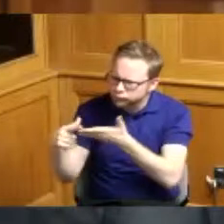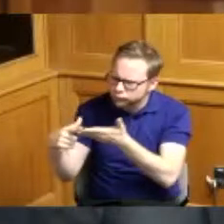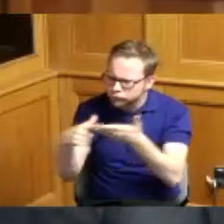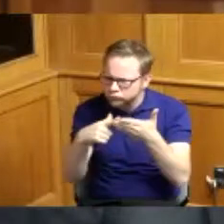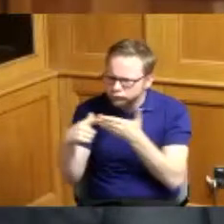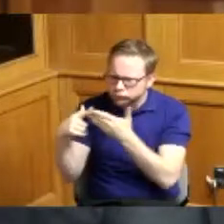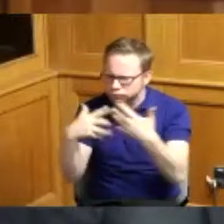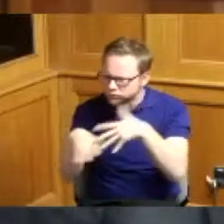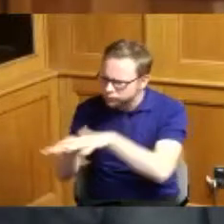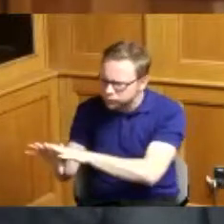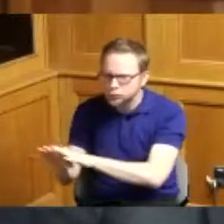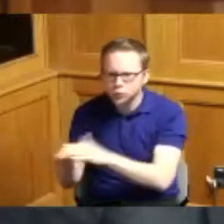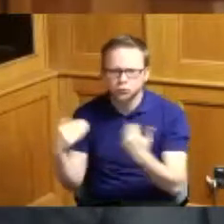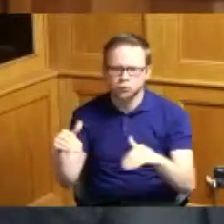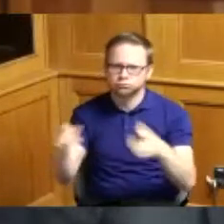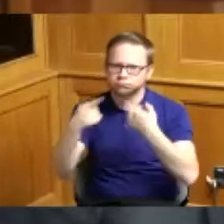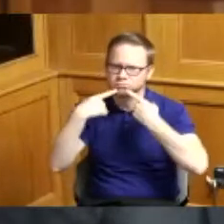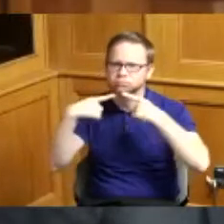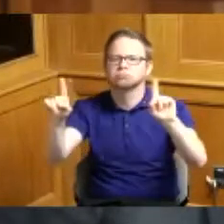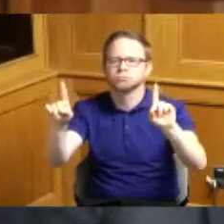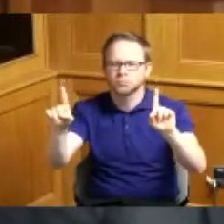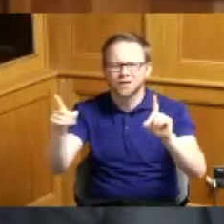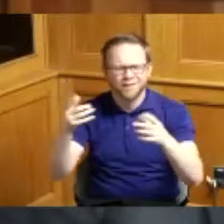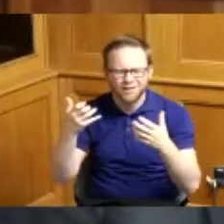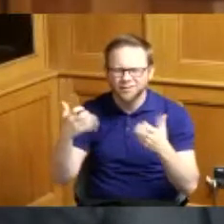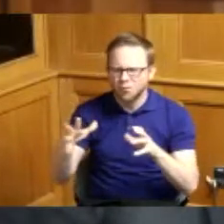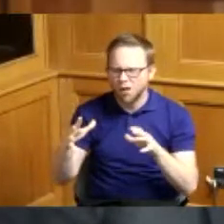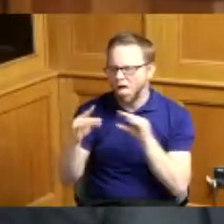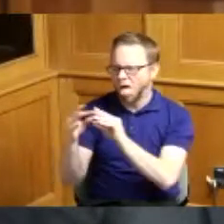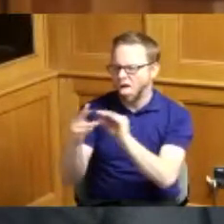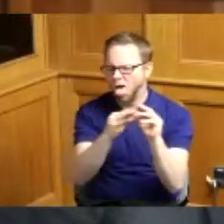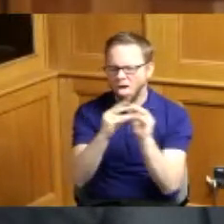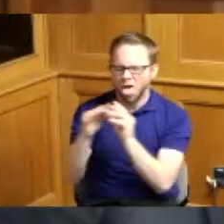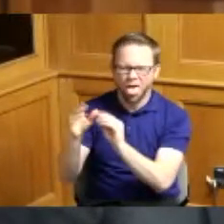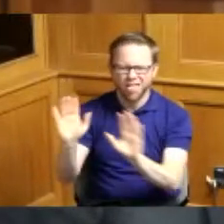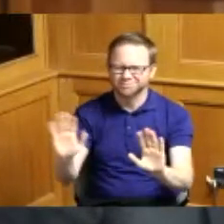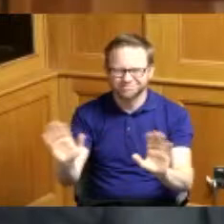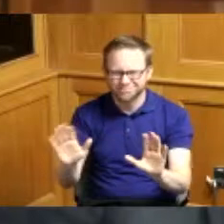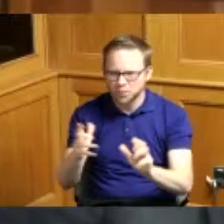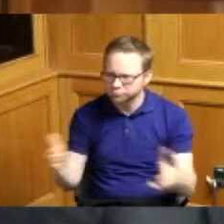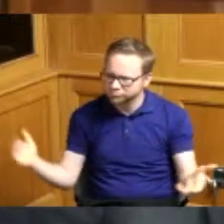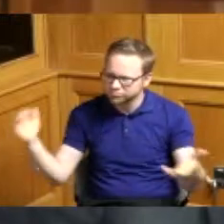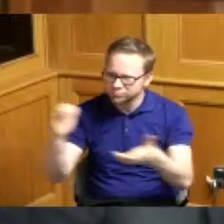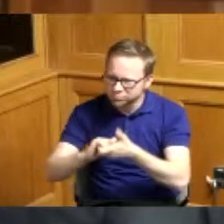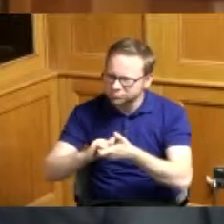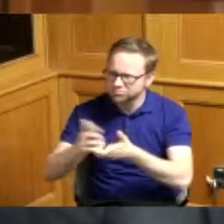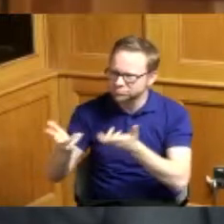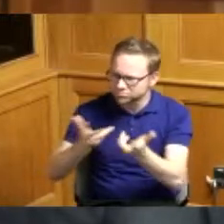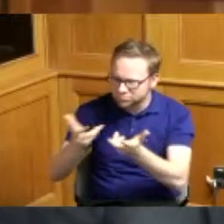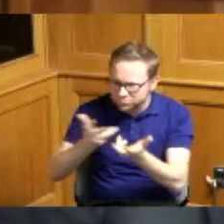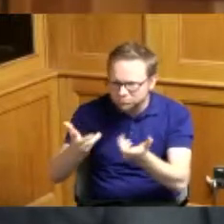together when we don't pit one another against one another um so I think about the the new music